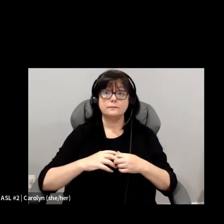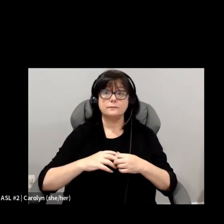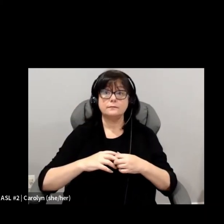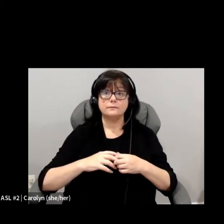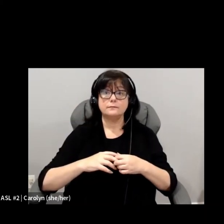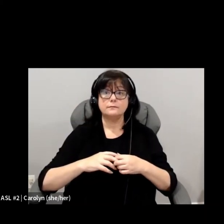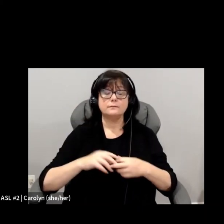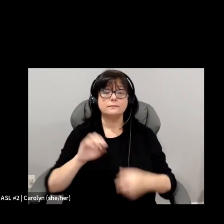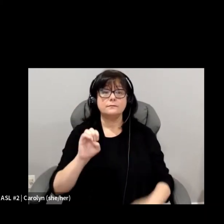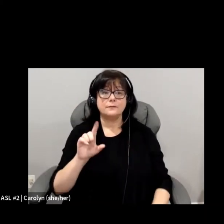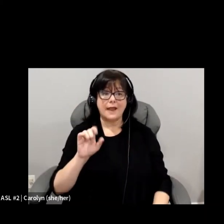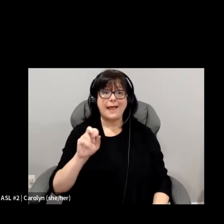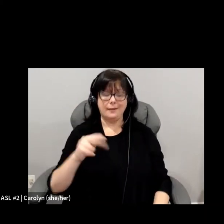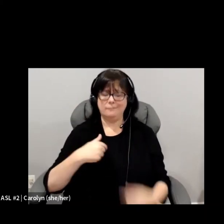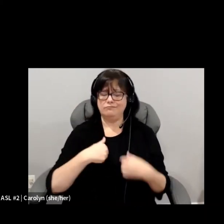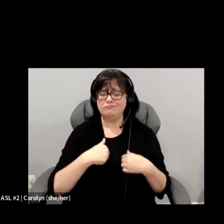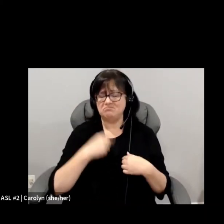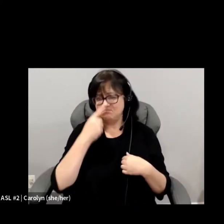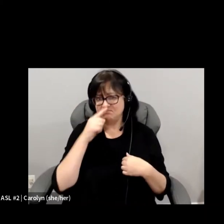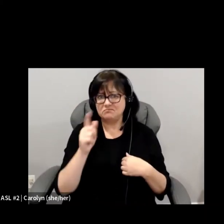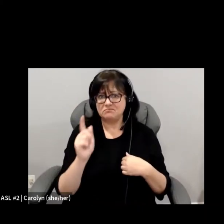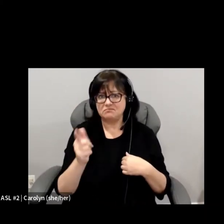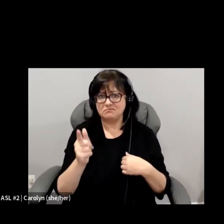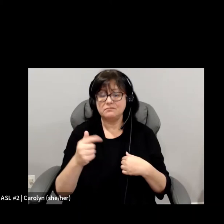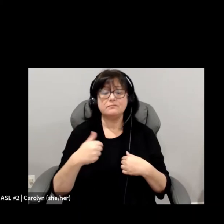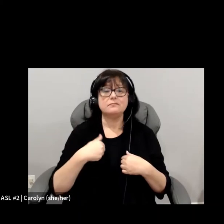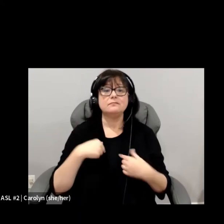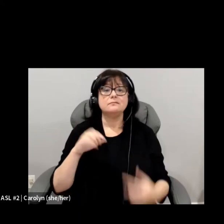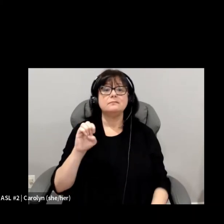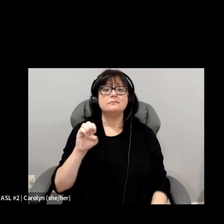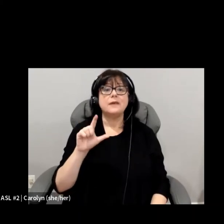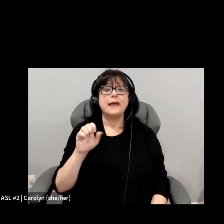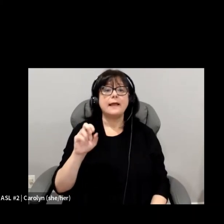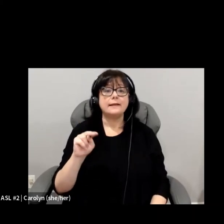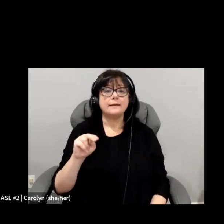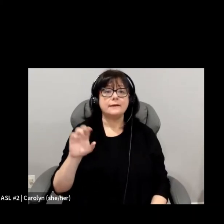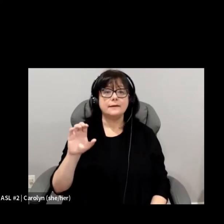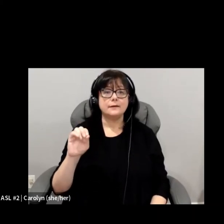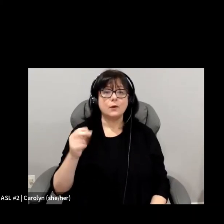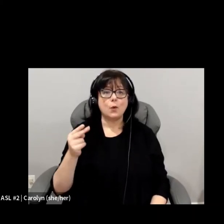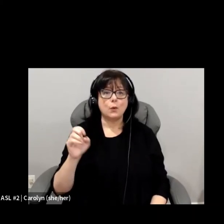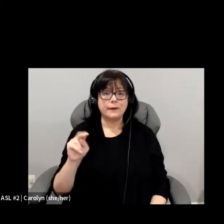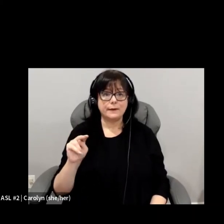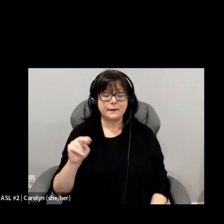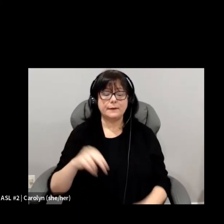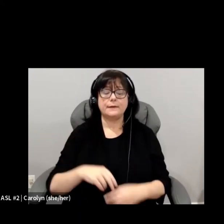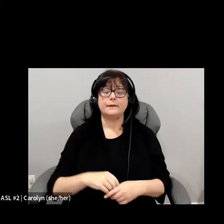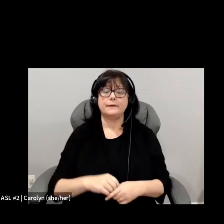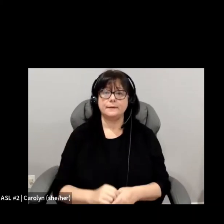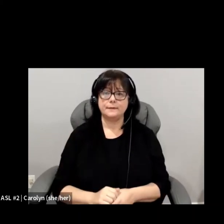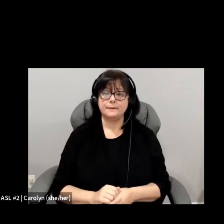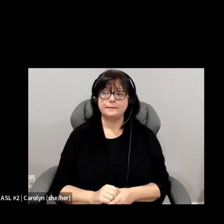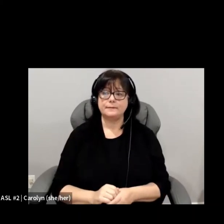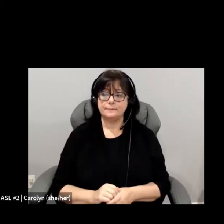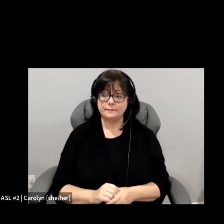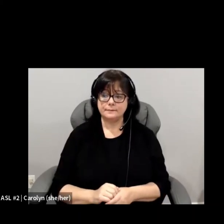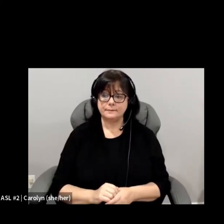IT'S ELLEN COHEN. Jason Mitschele : ALL RIGHT.